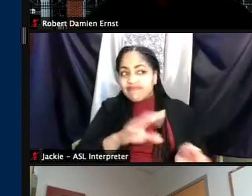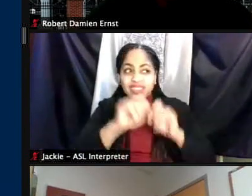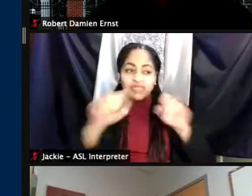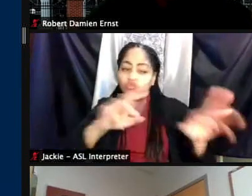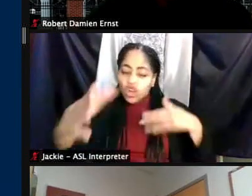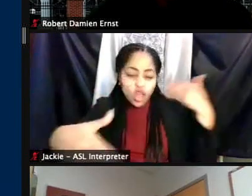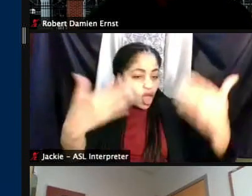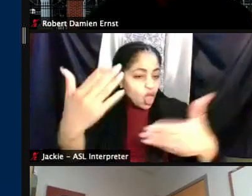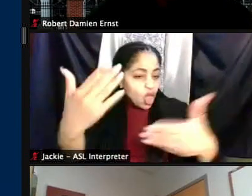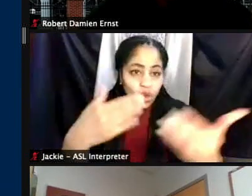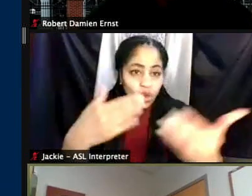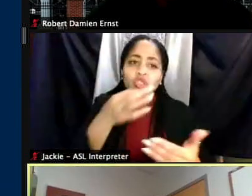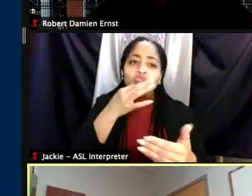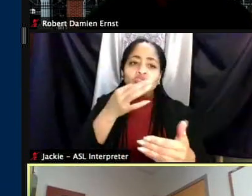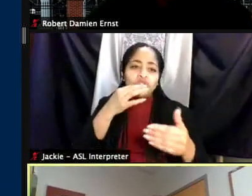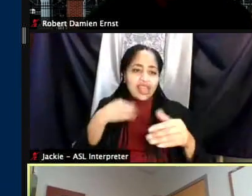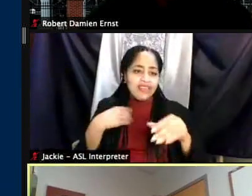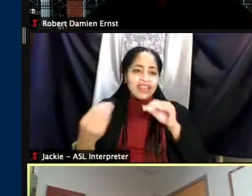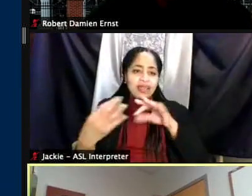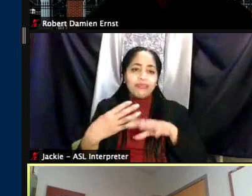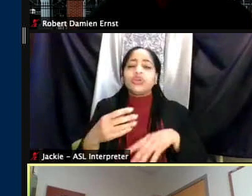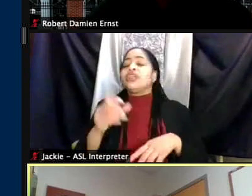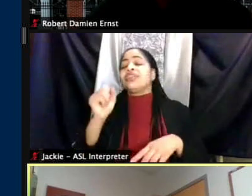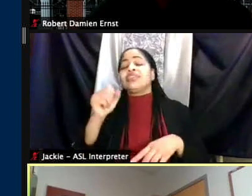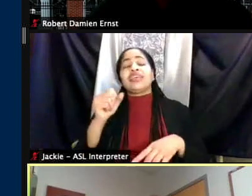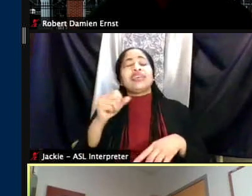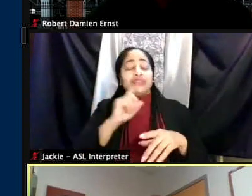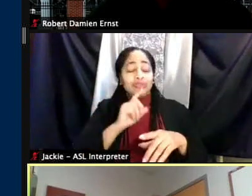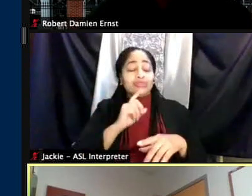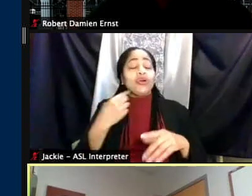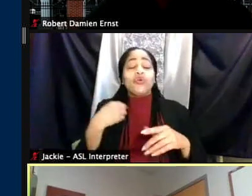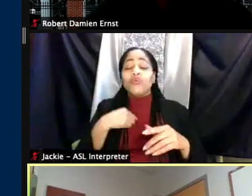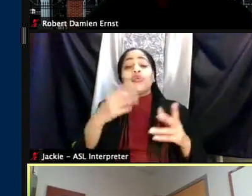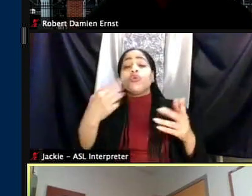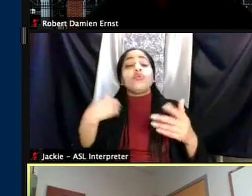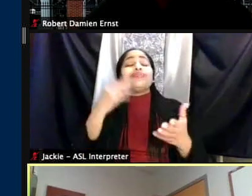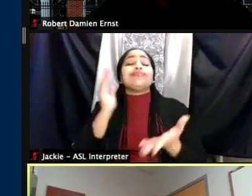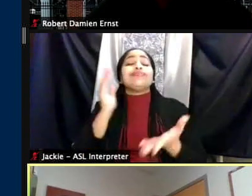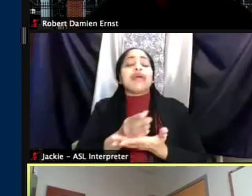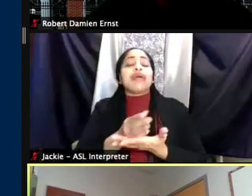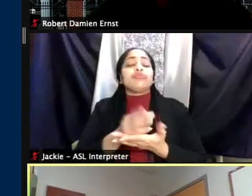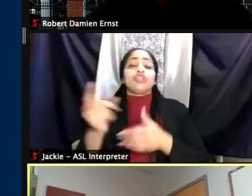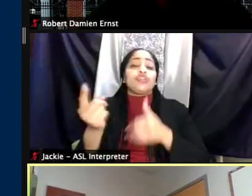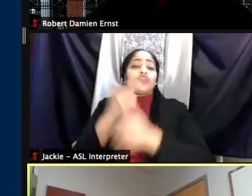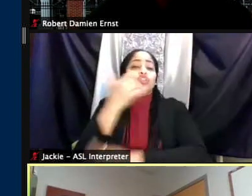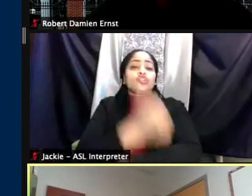as soon as there's input. It is, and we haven't been able to do... We've stopped doing first doses. We have to do two doses